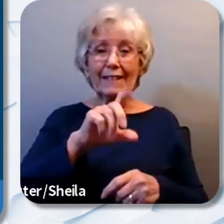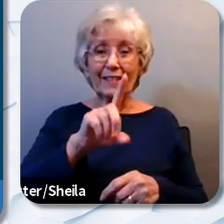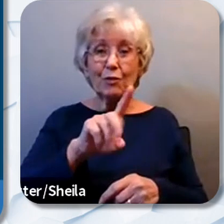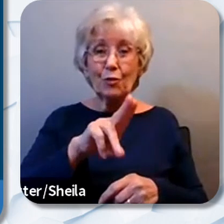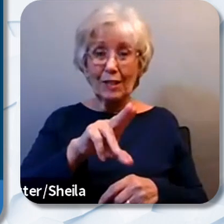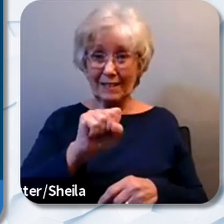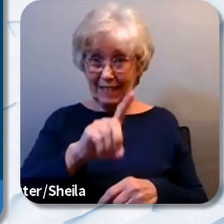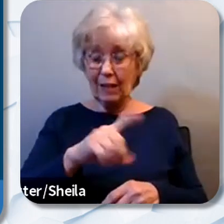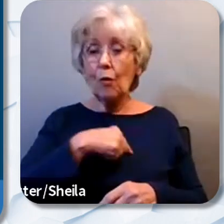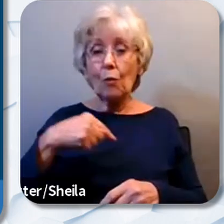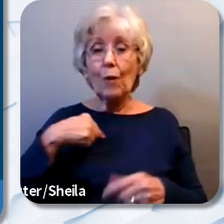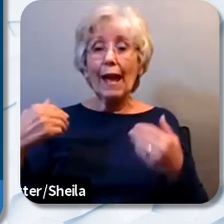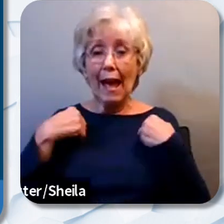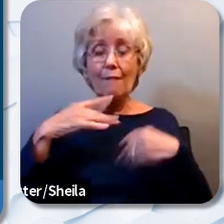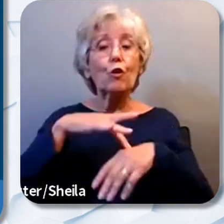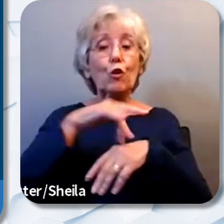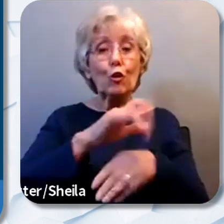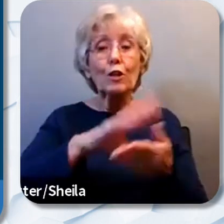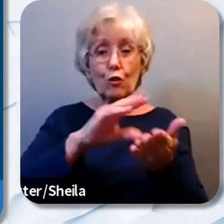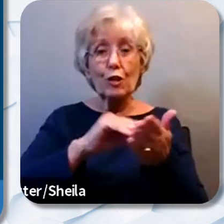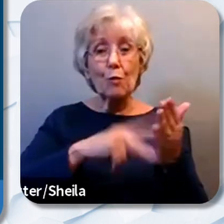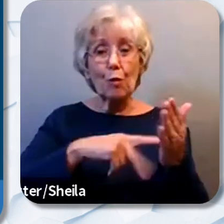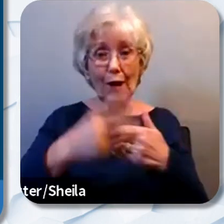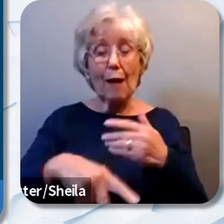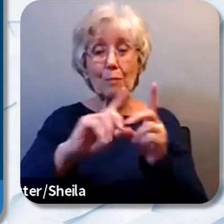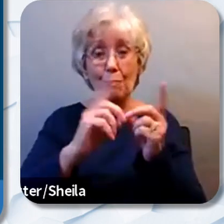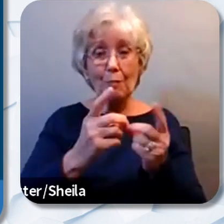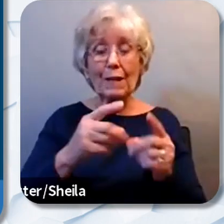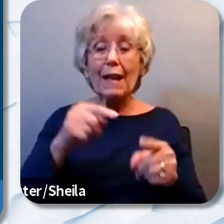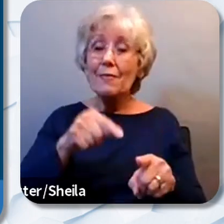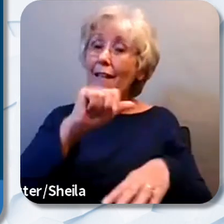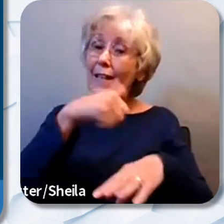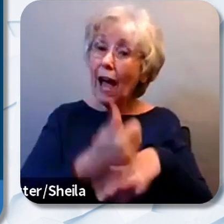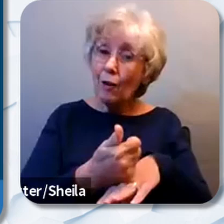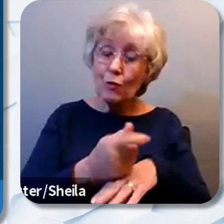we have the early learning program department and it's actually housed. Under leadership